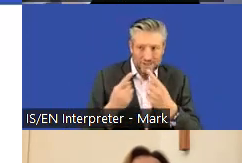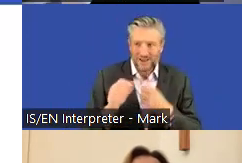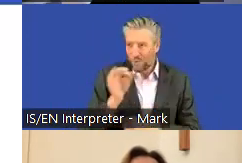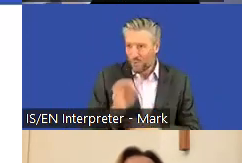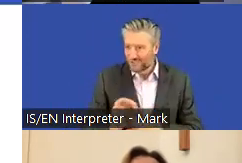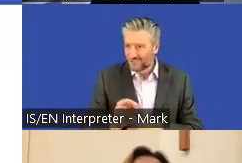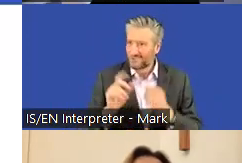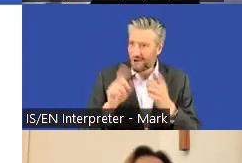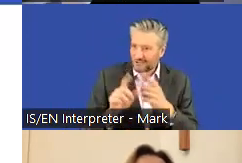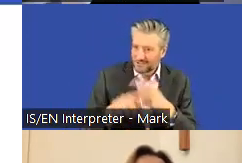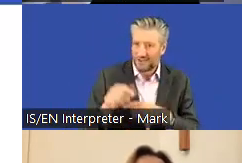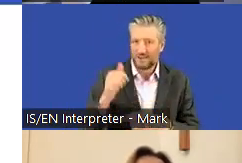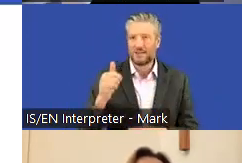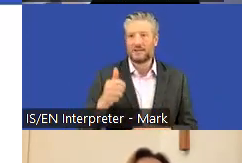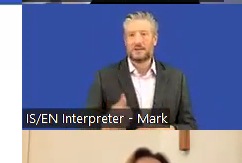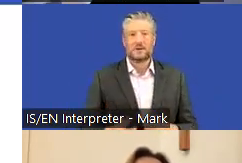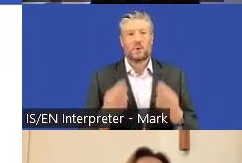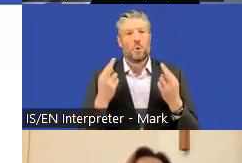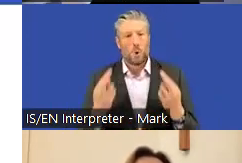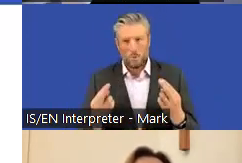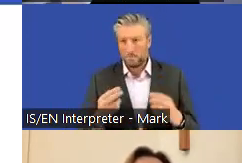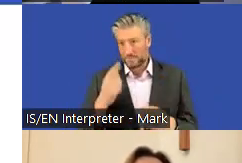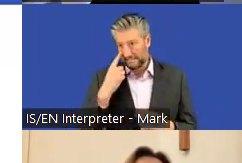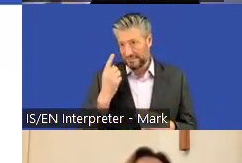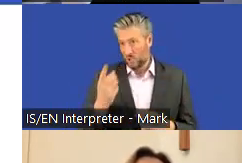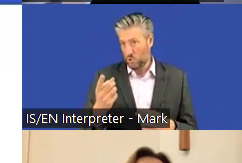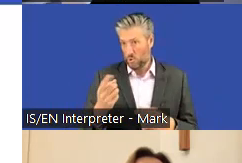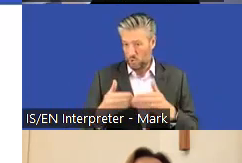Maybe we can follow up with you and some of your colleagues in the spring.